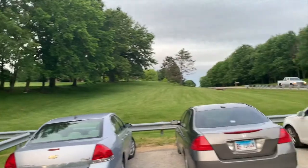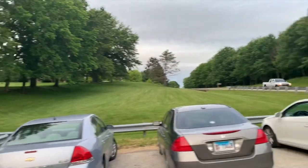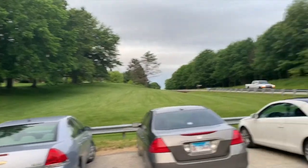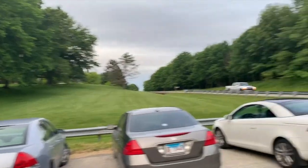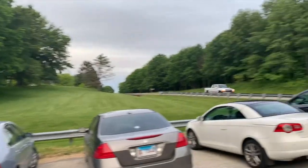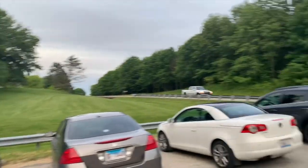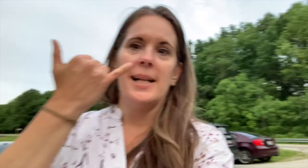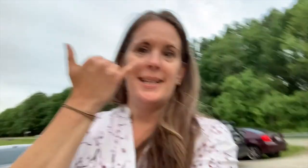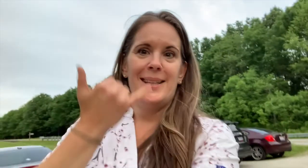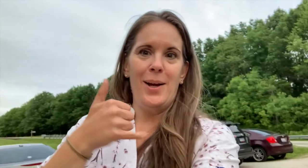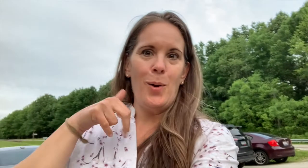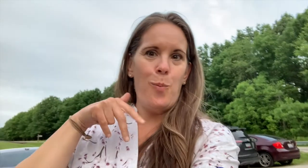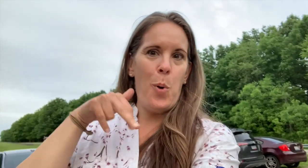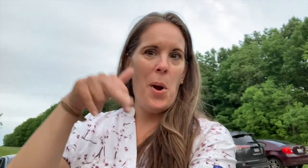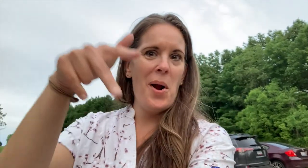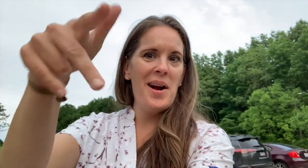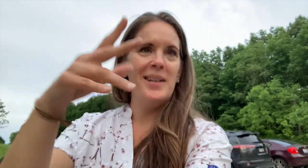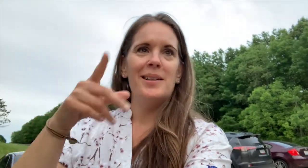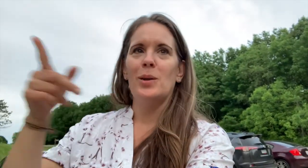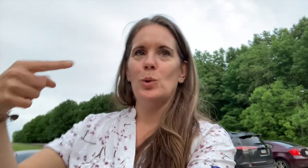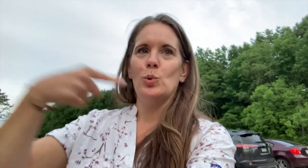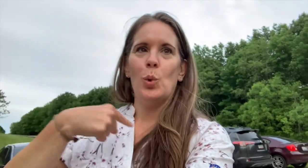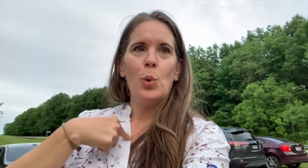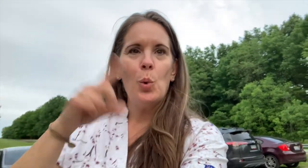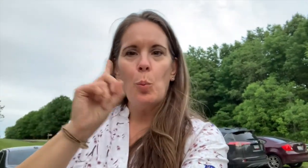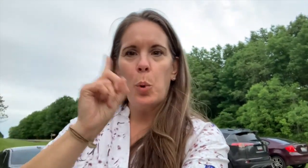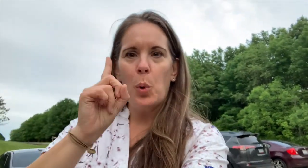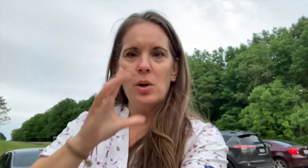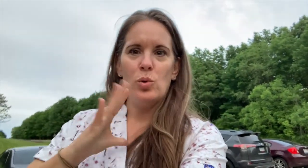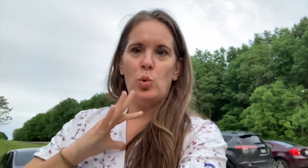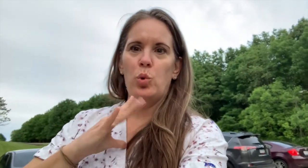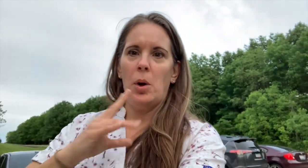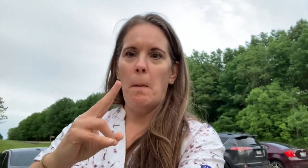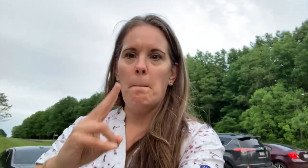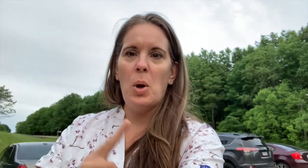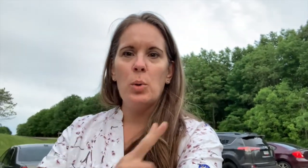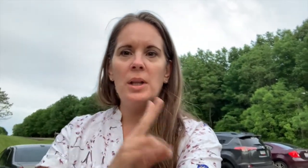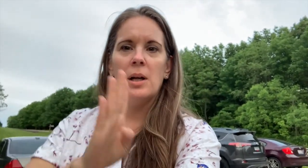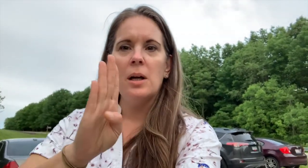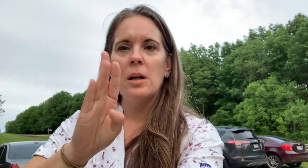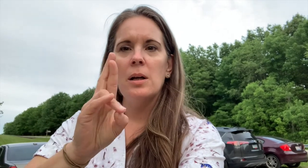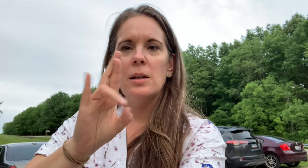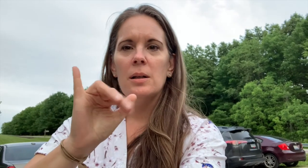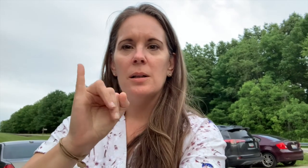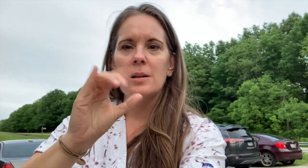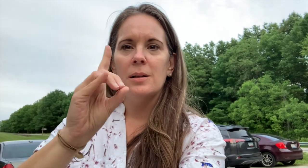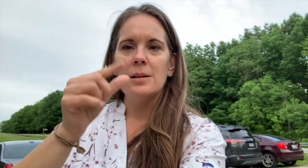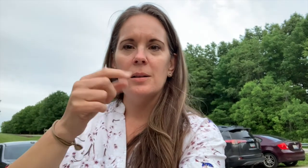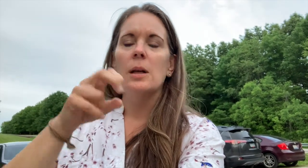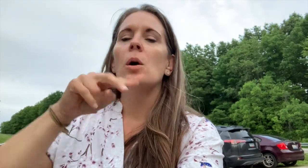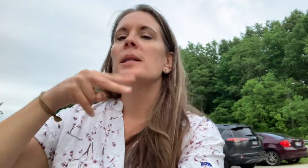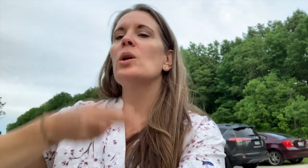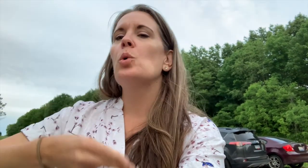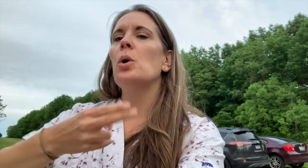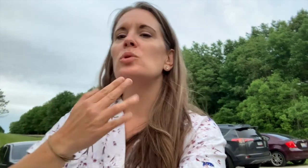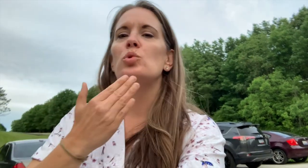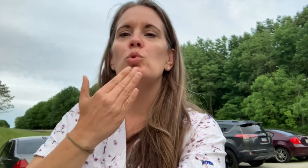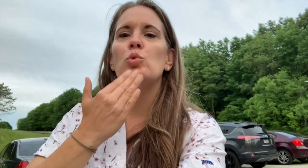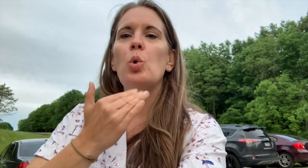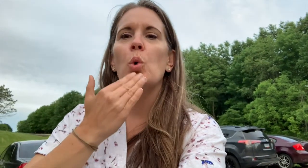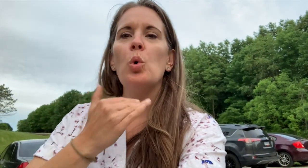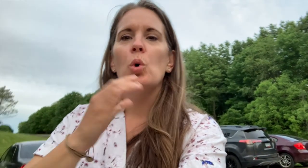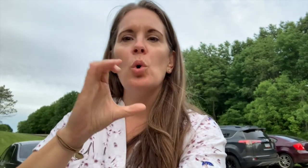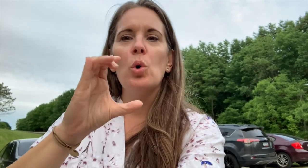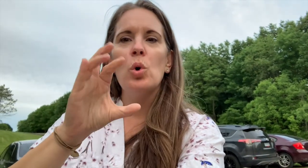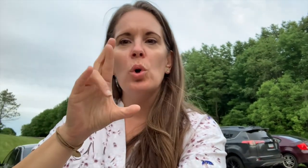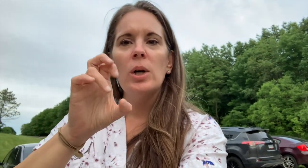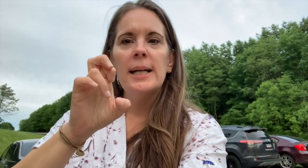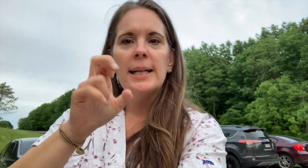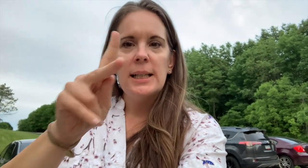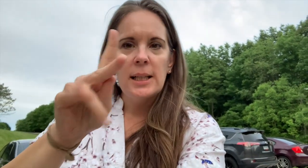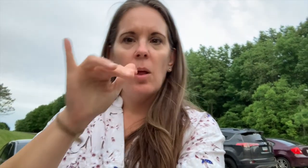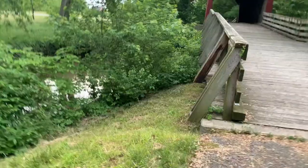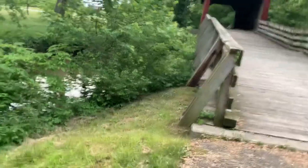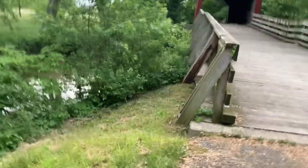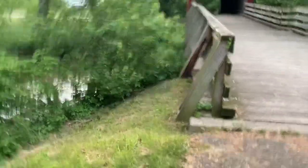Now we are walking to where Jody is showing us cool bridge called 'Sugar Creek Covered Bridge'